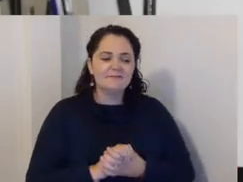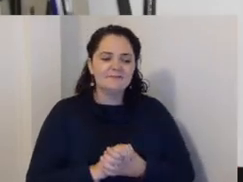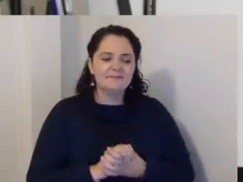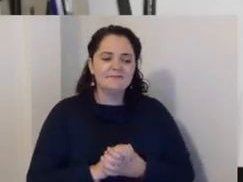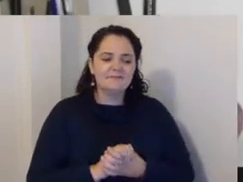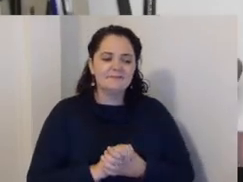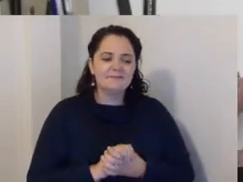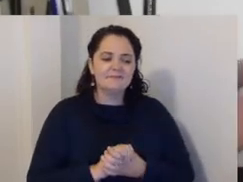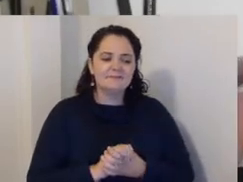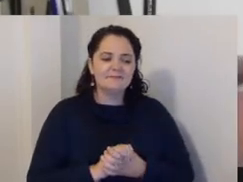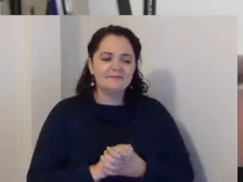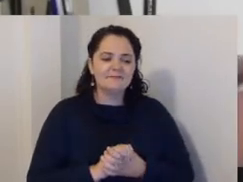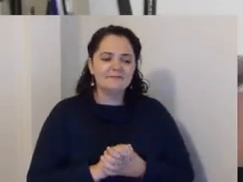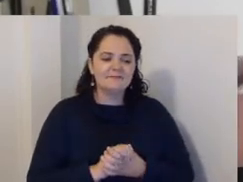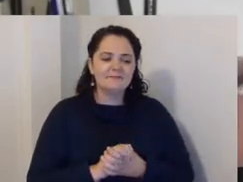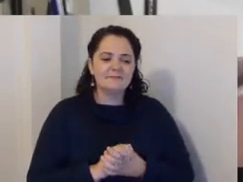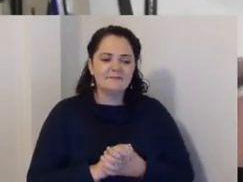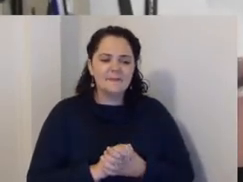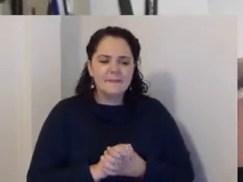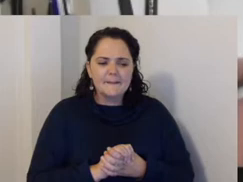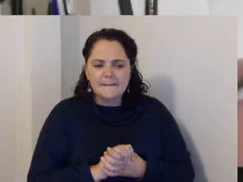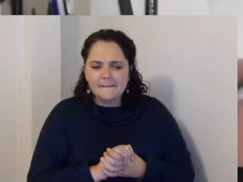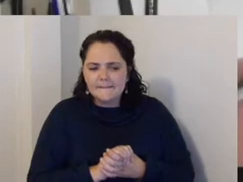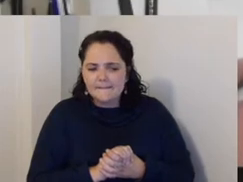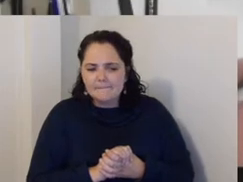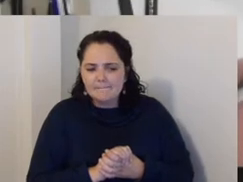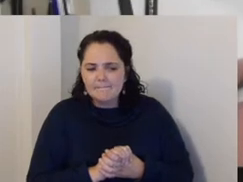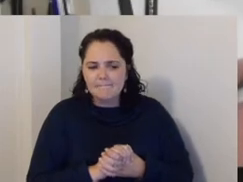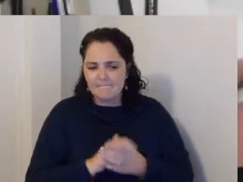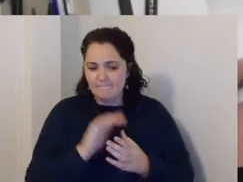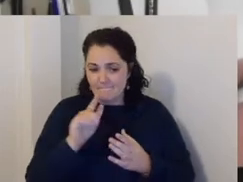should still be able to see I don't know if it's cameras picking it up that ghost of the original